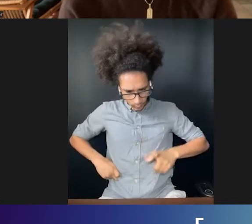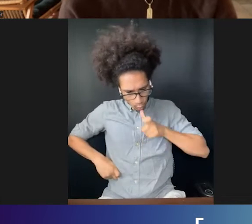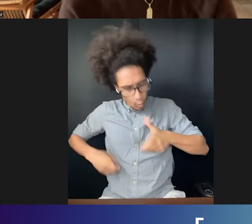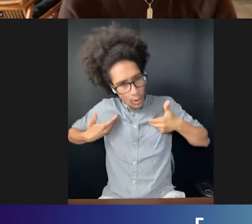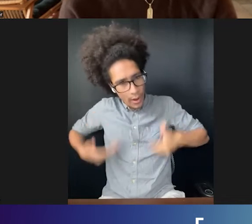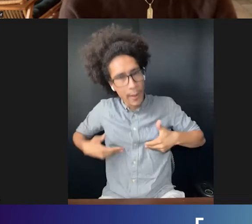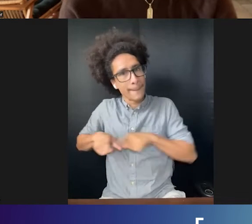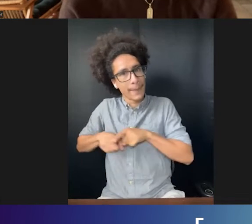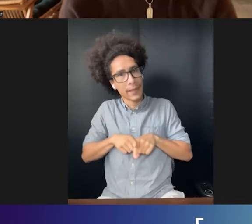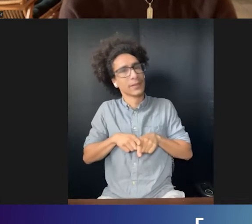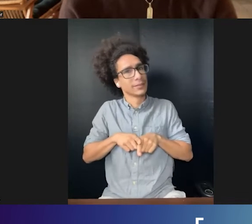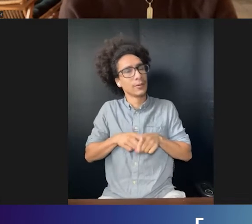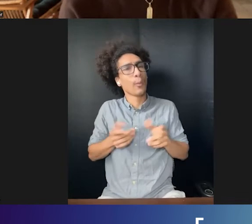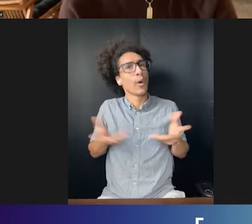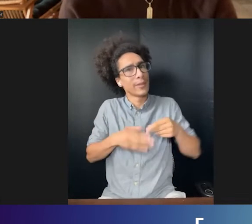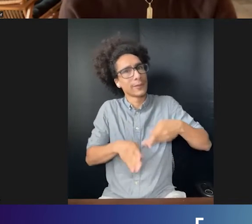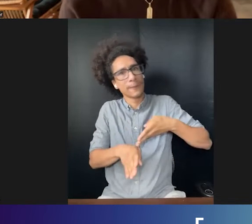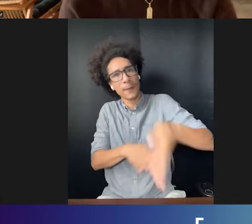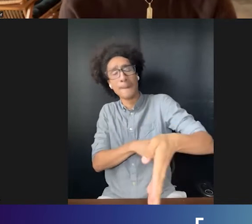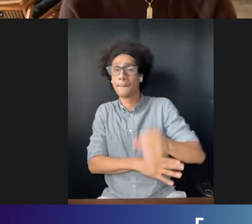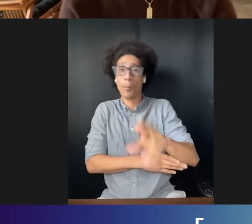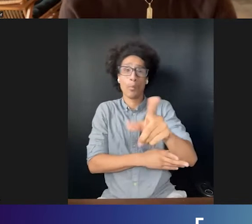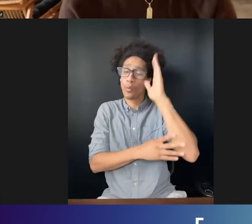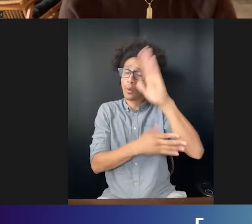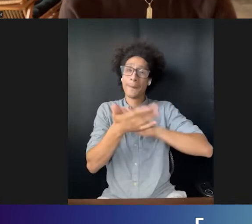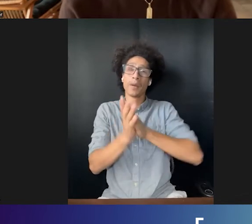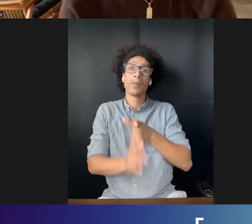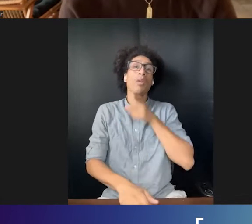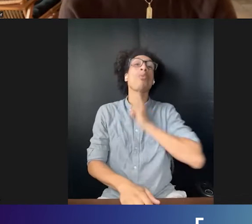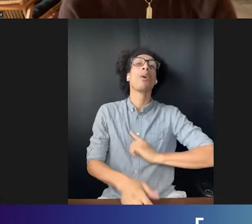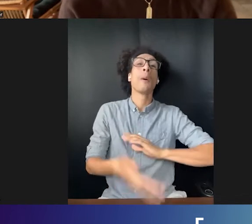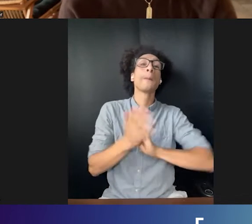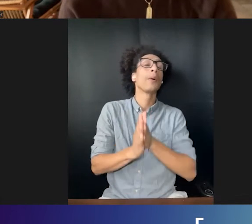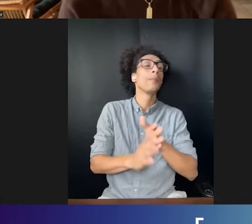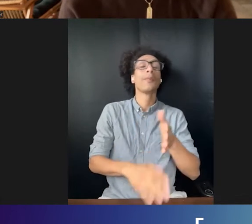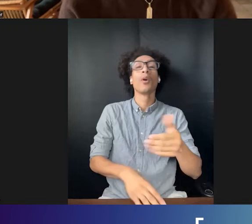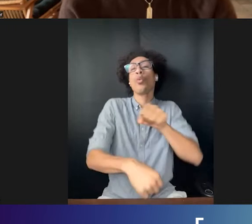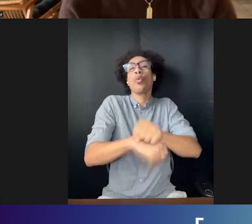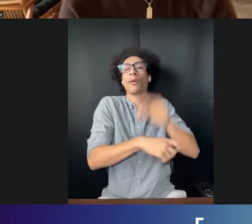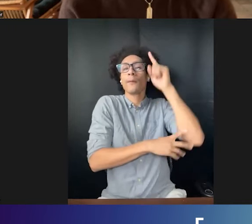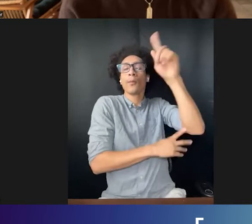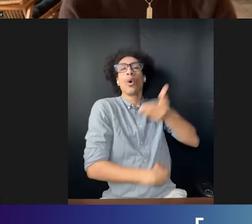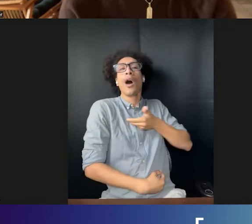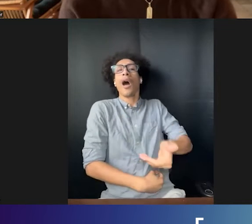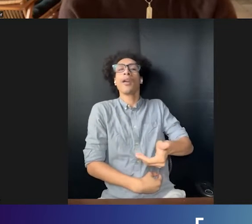a lot of work for hire projects that frankly make you feel bad about the work you do.